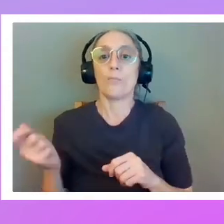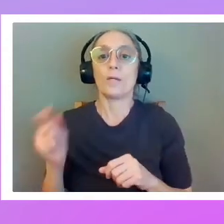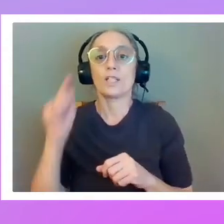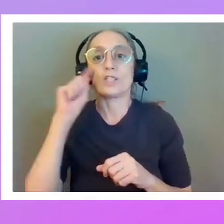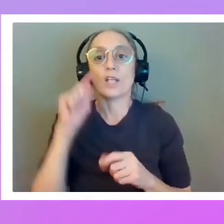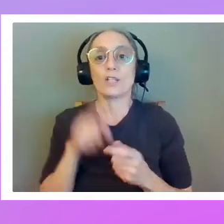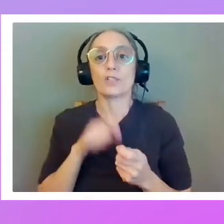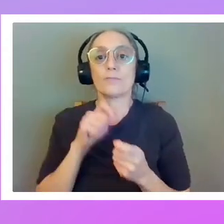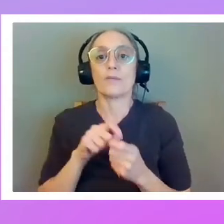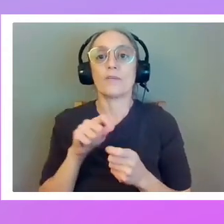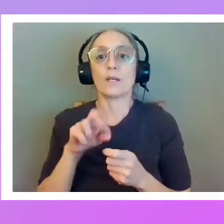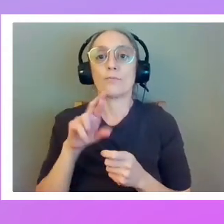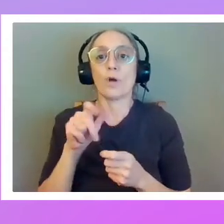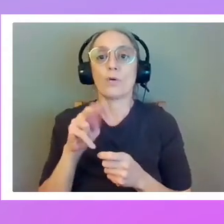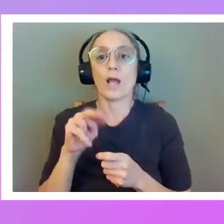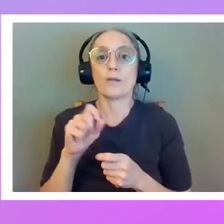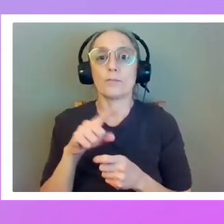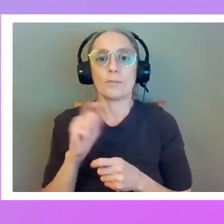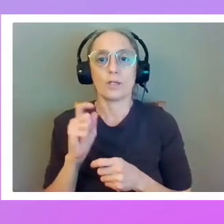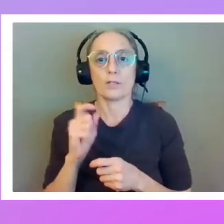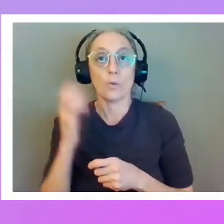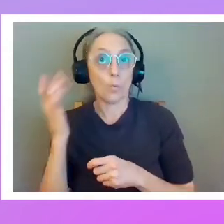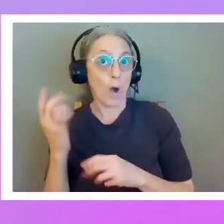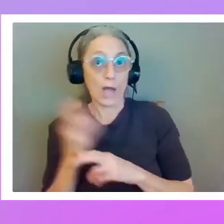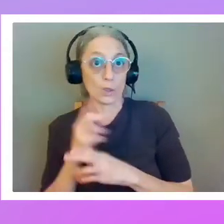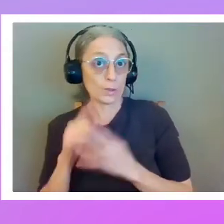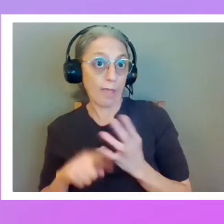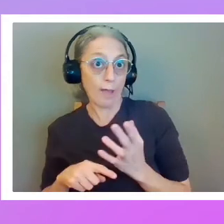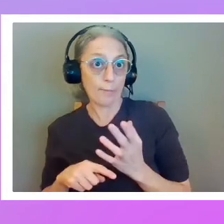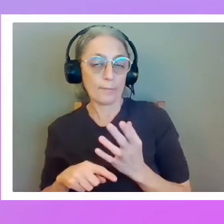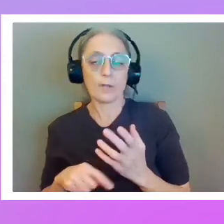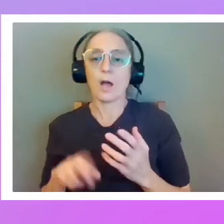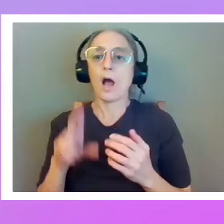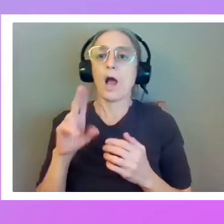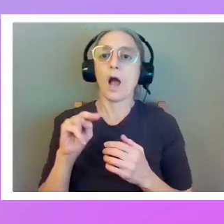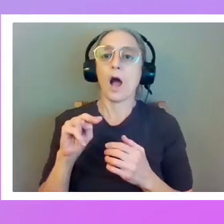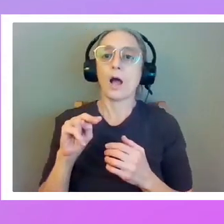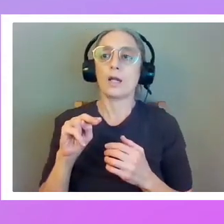because why use them less it's relevant to the story,